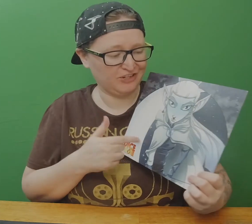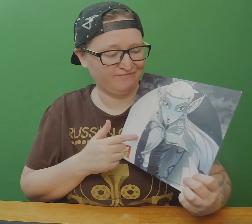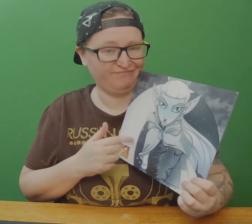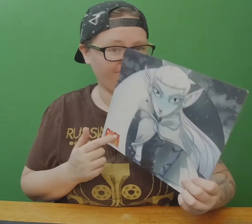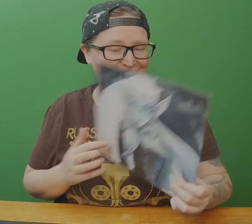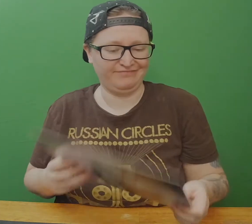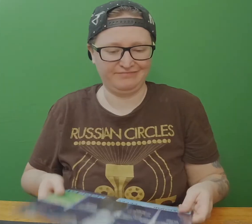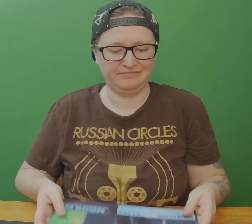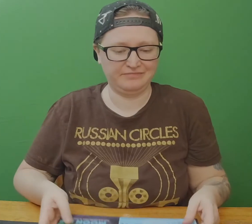so really cool artwork